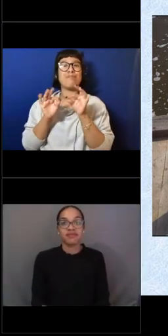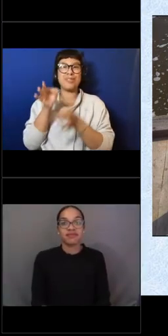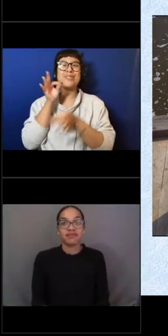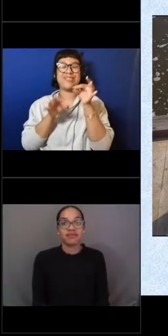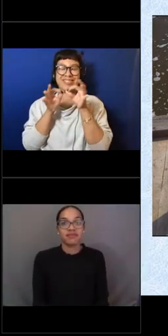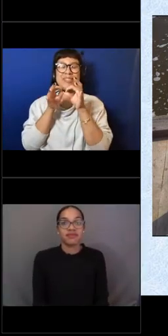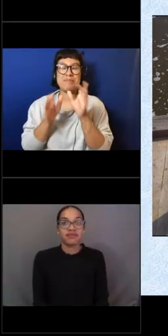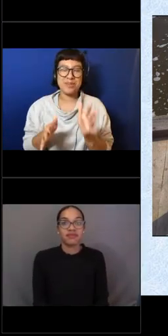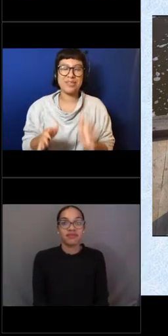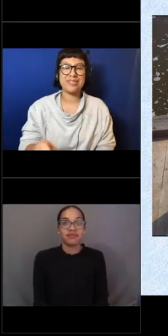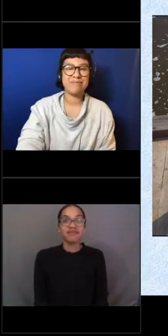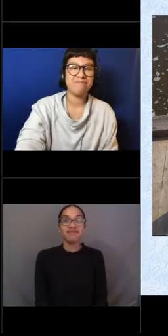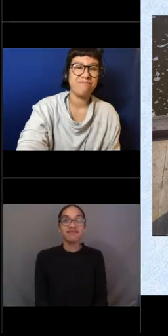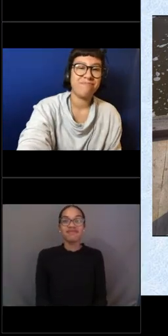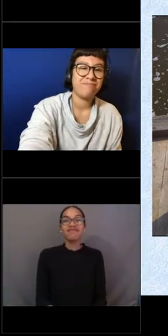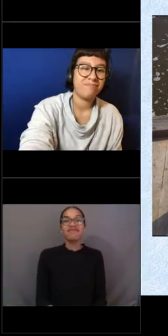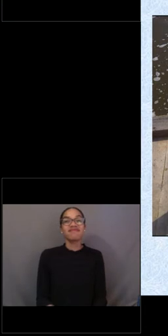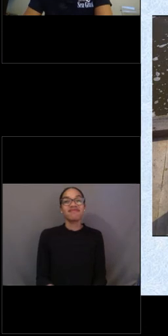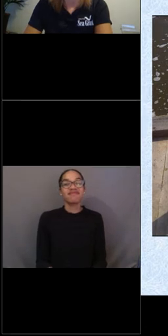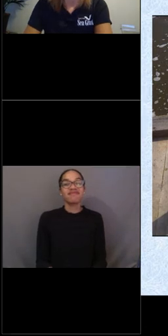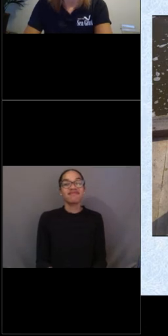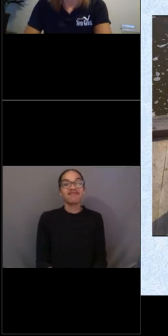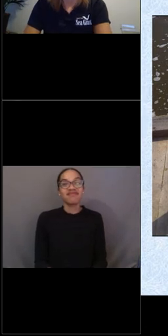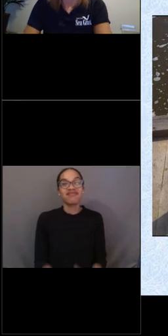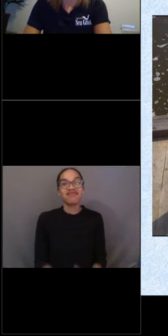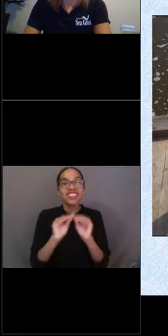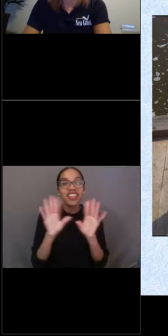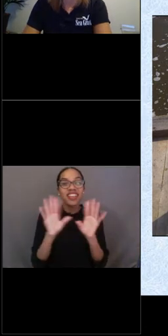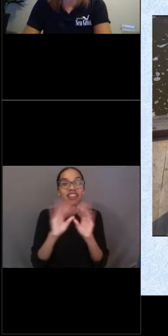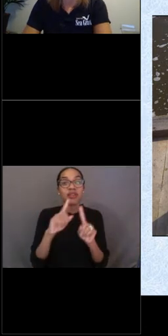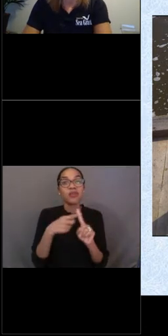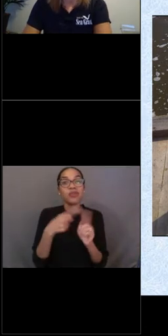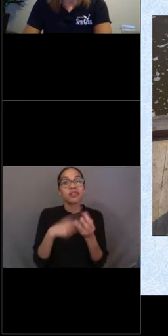And just to clarify, when I talk about water quality here,